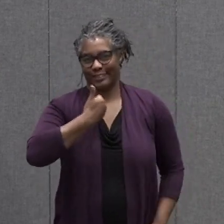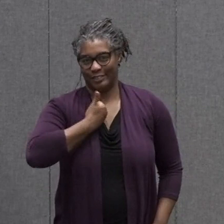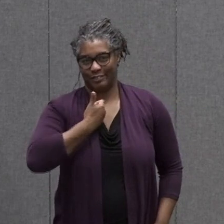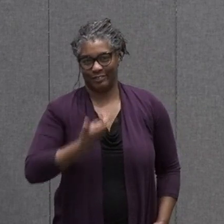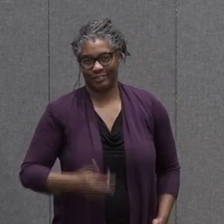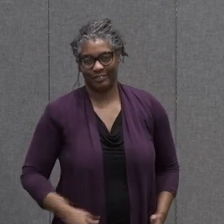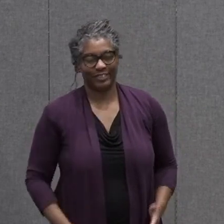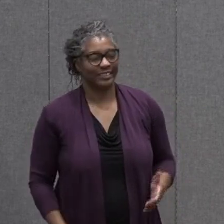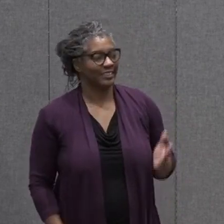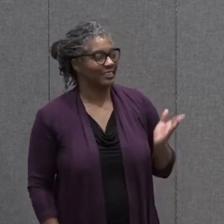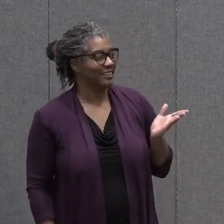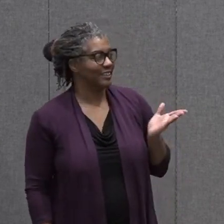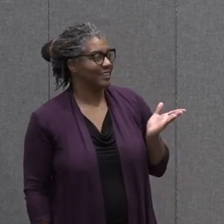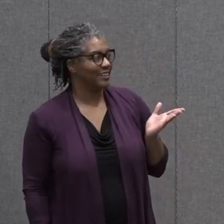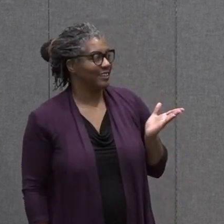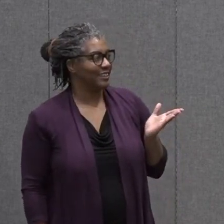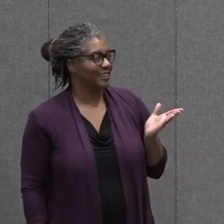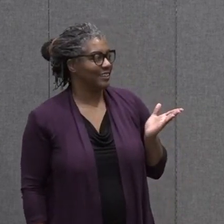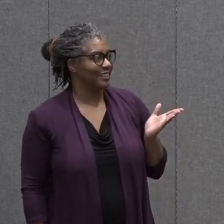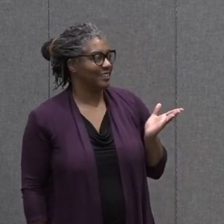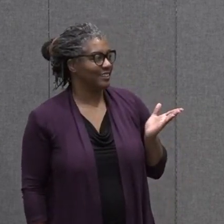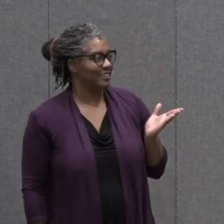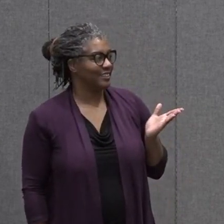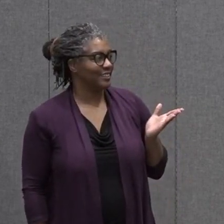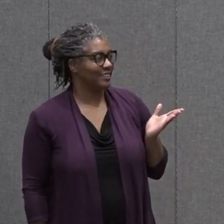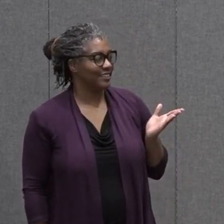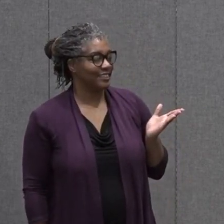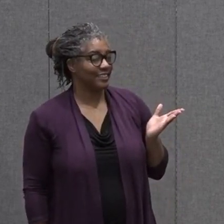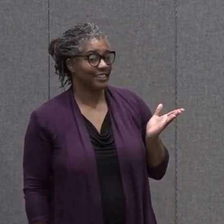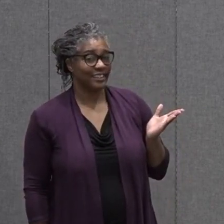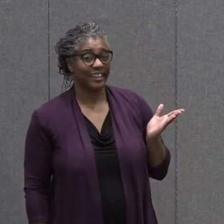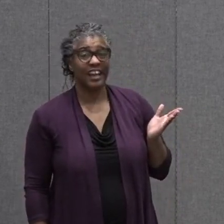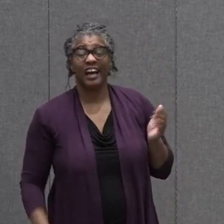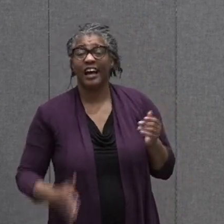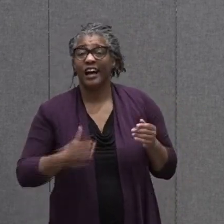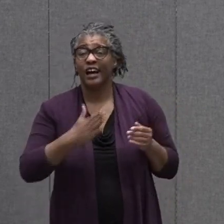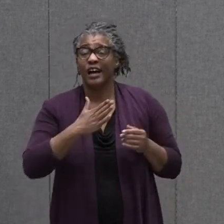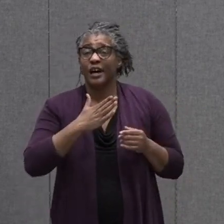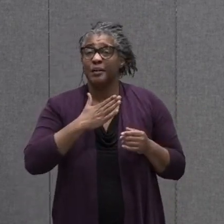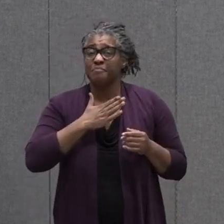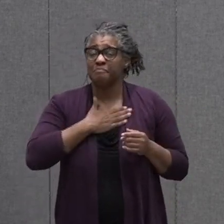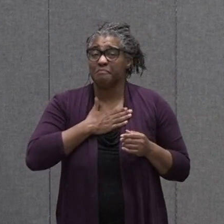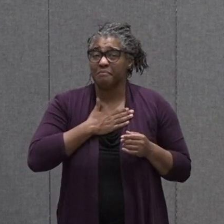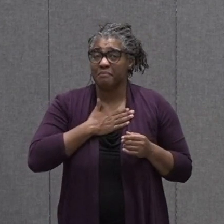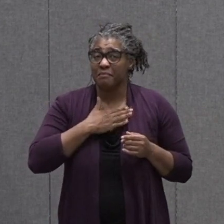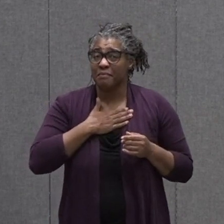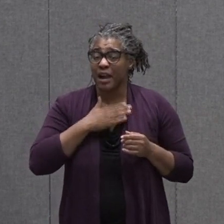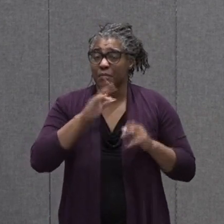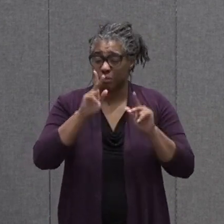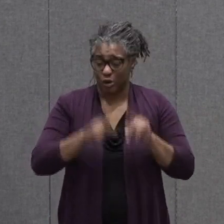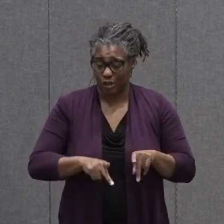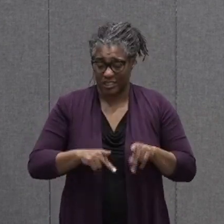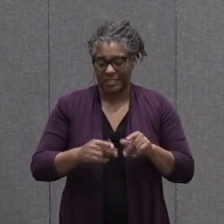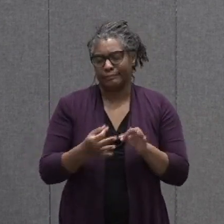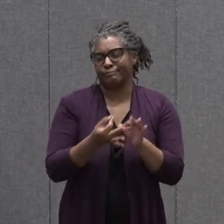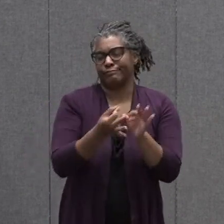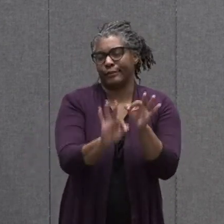I just draw stick people. You're probably a much better artist than I am. I'm gonna add some hair,